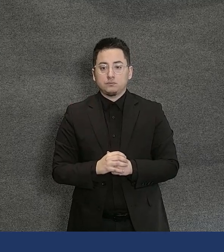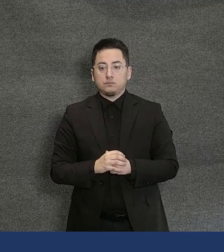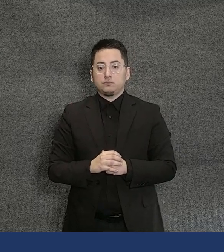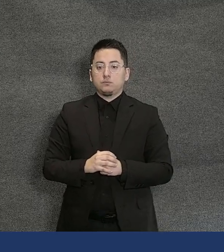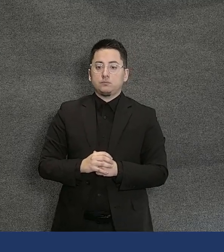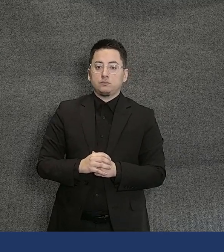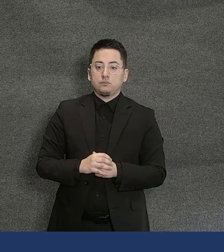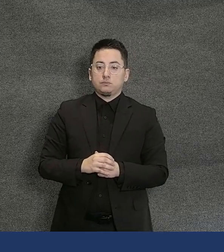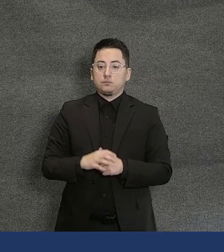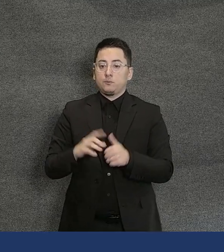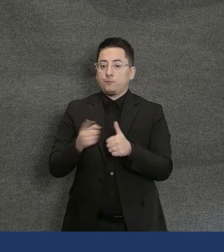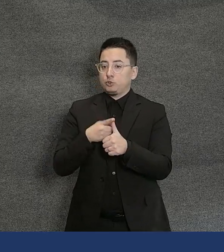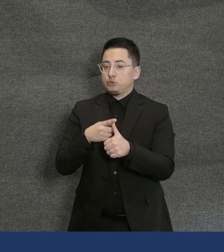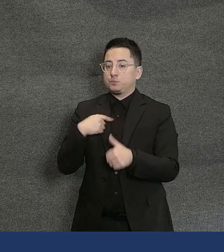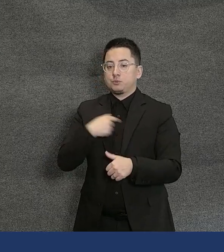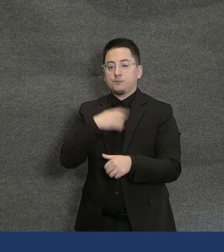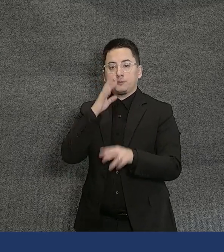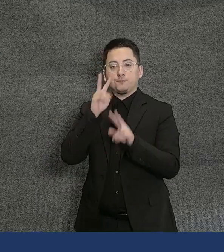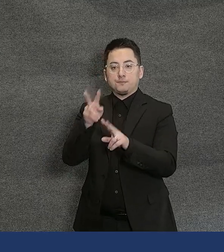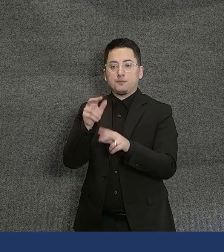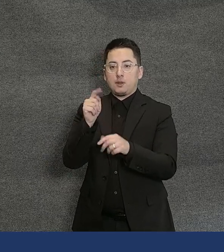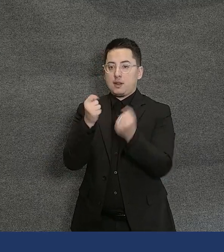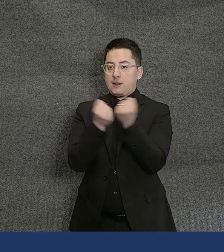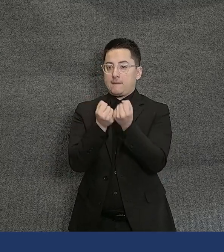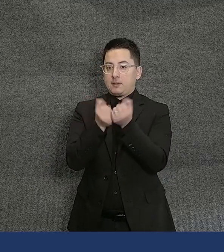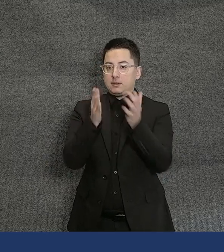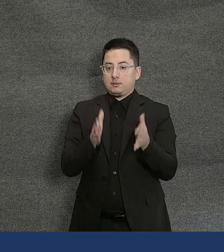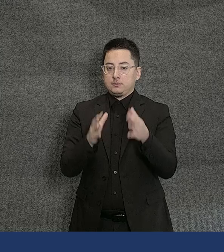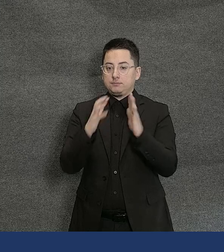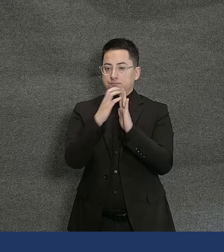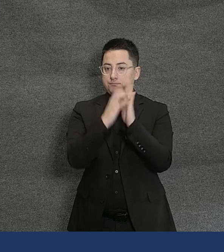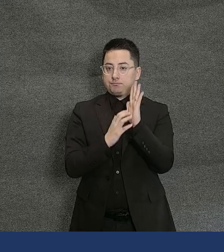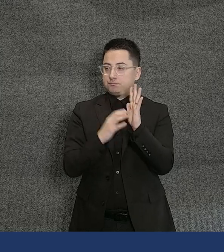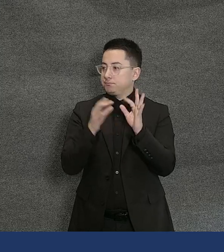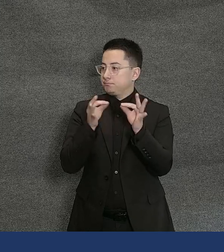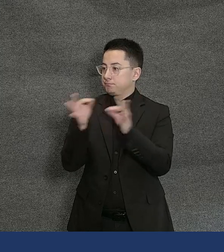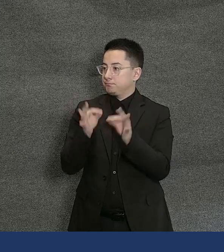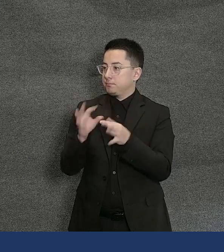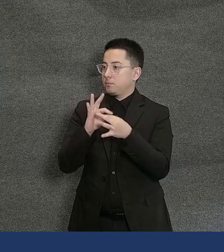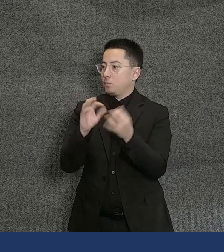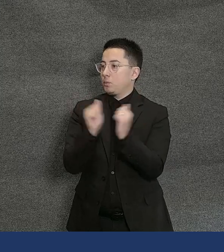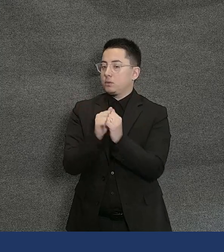focuses on transportation, we have them clumped and grouped,